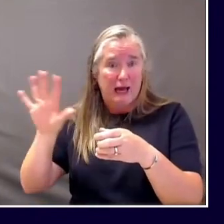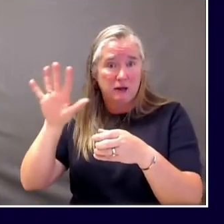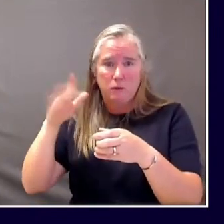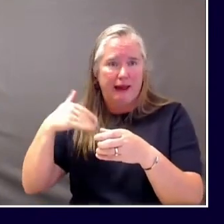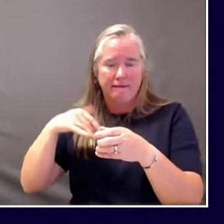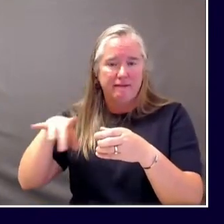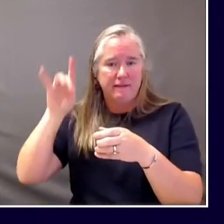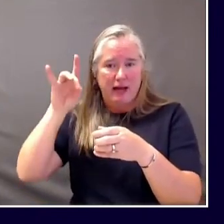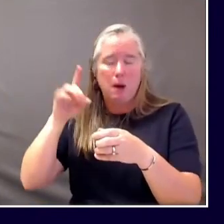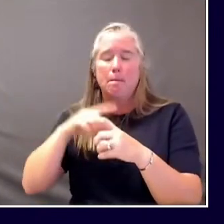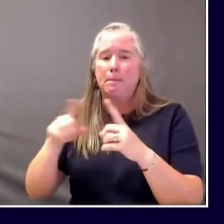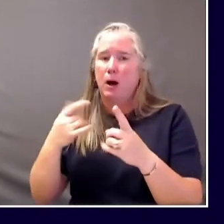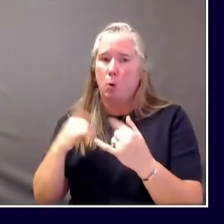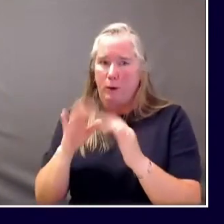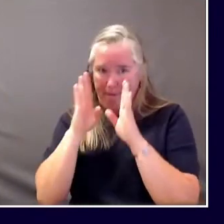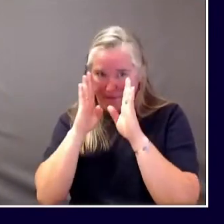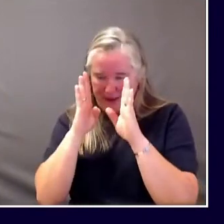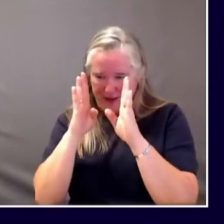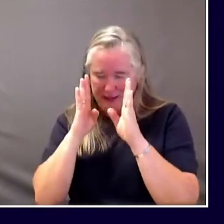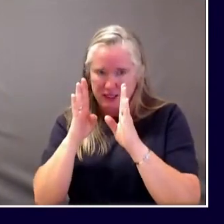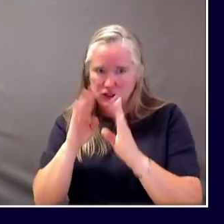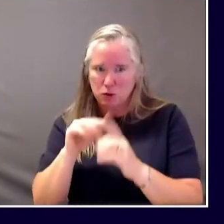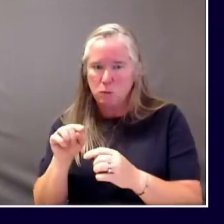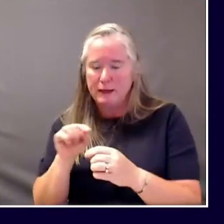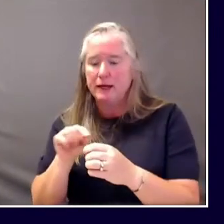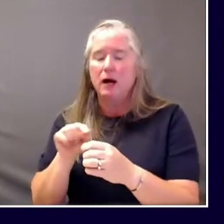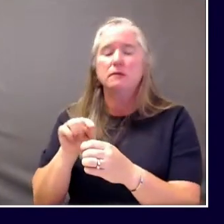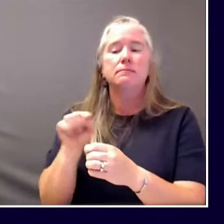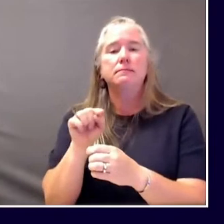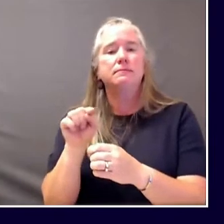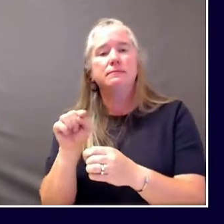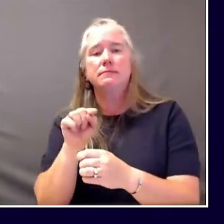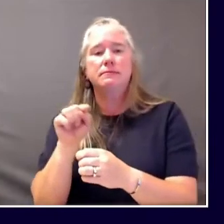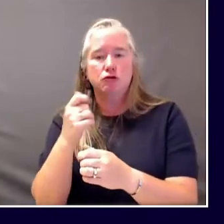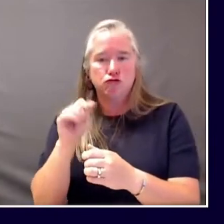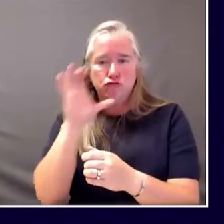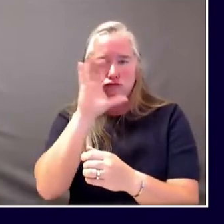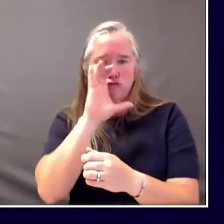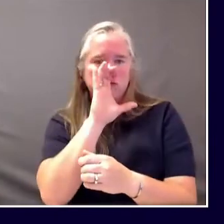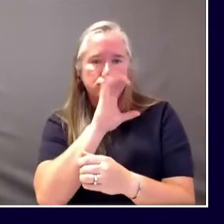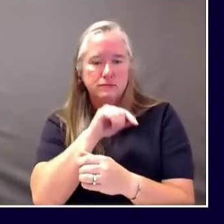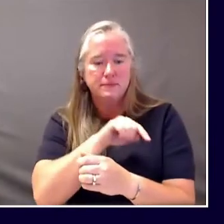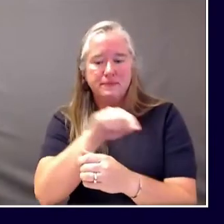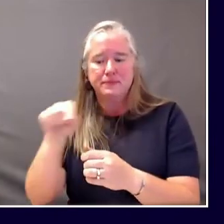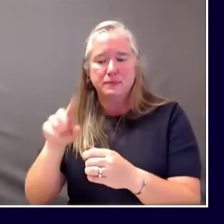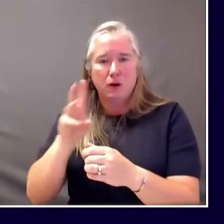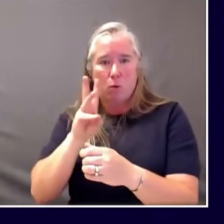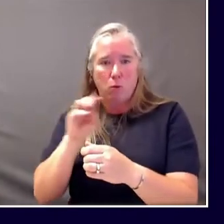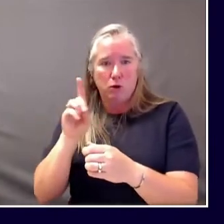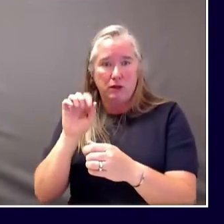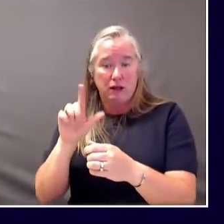our antenna very high up for any